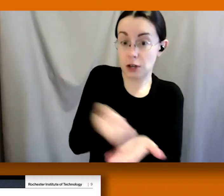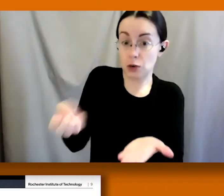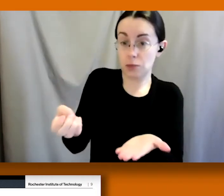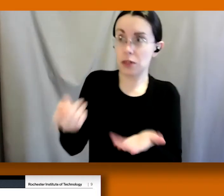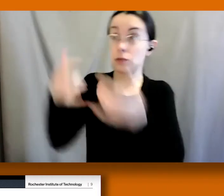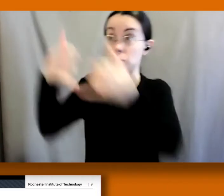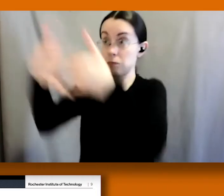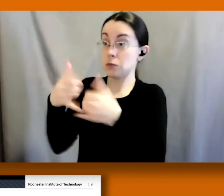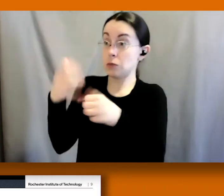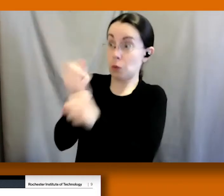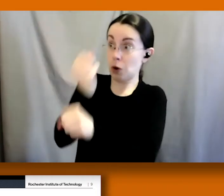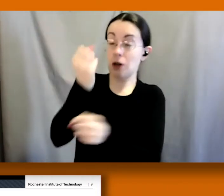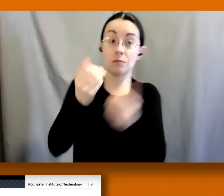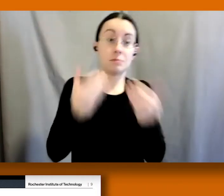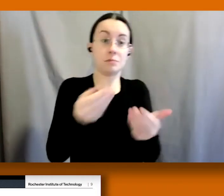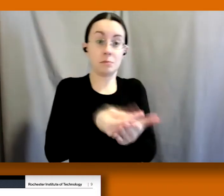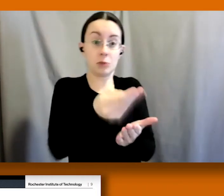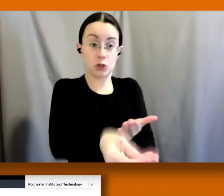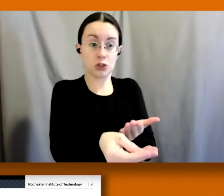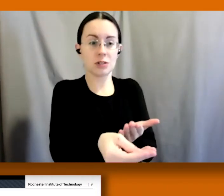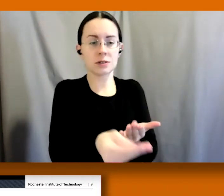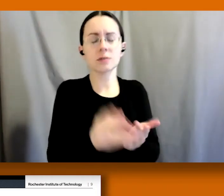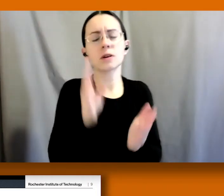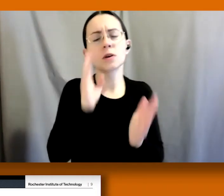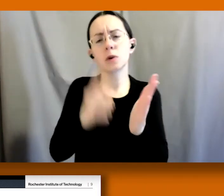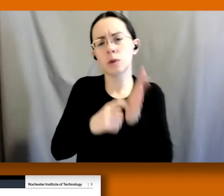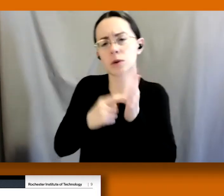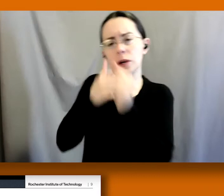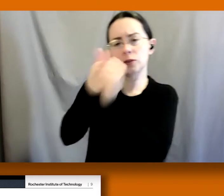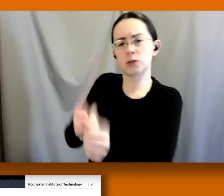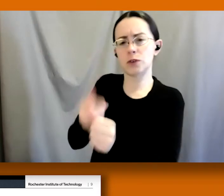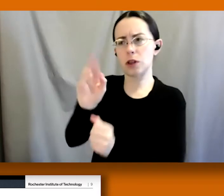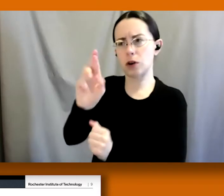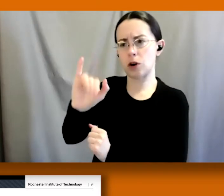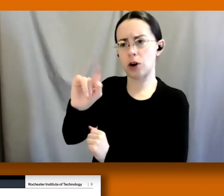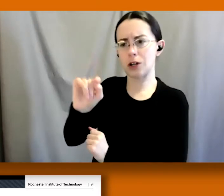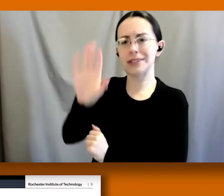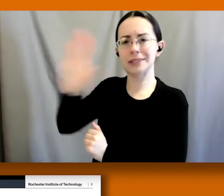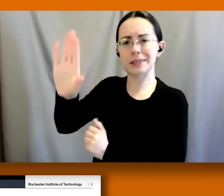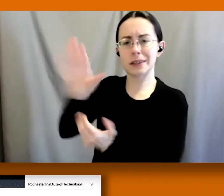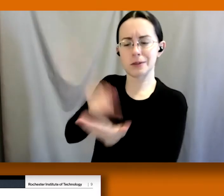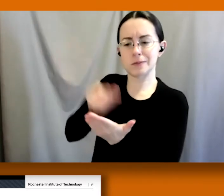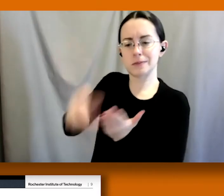um, you will have to follow RIT procurement policy,